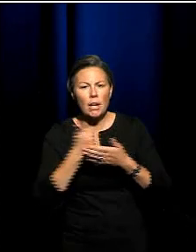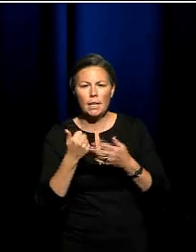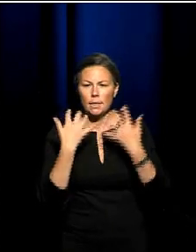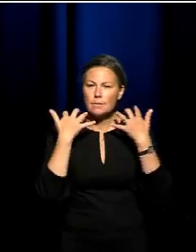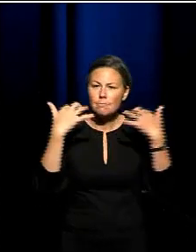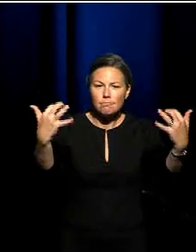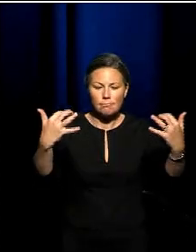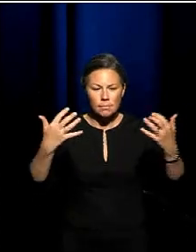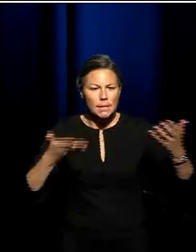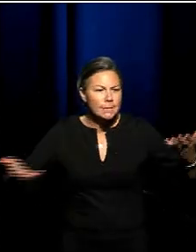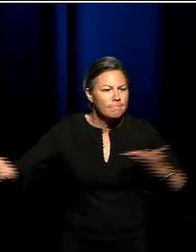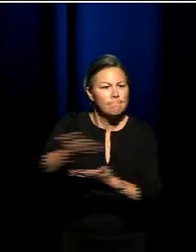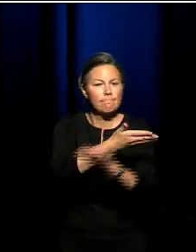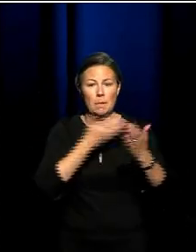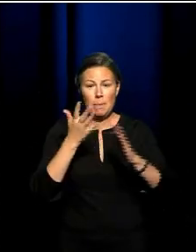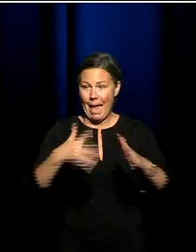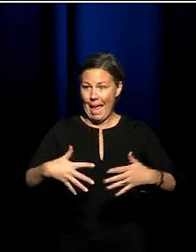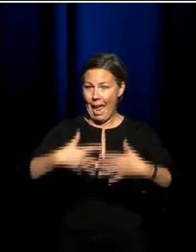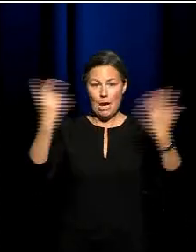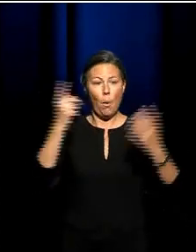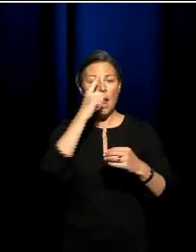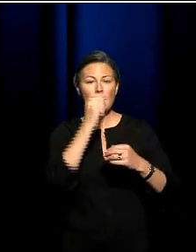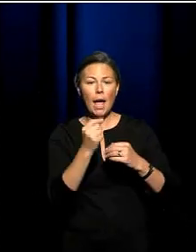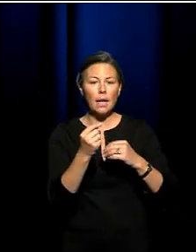members of the public to engage with the Commission in a less formal setting.